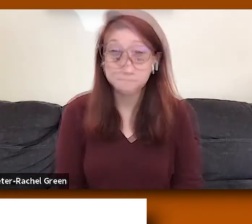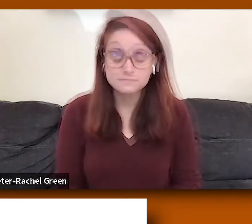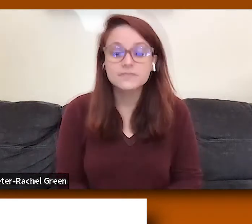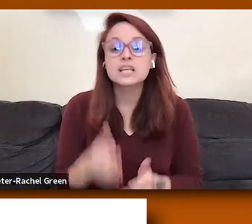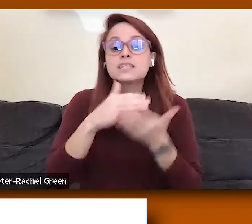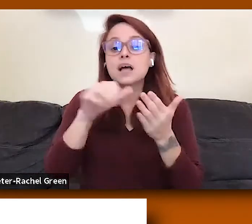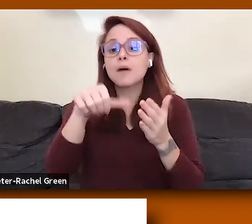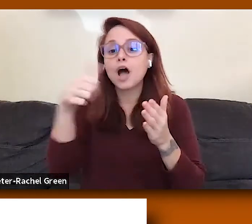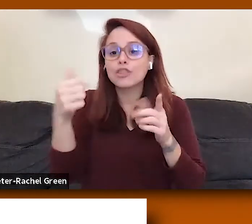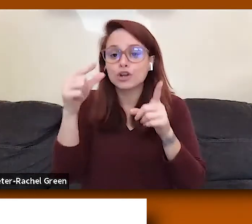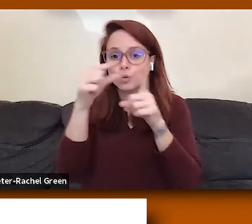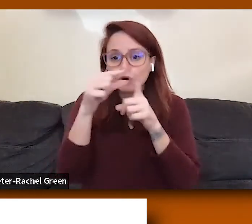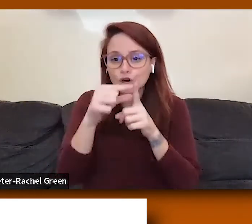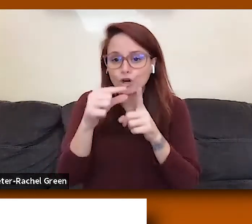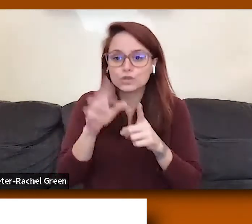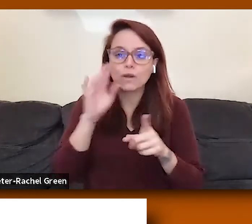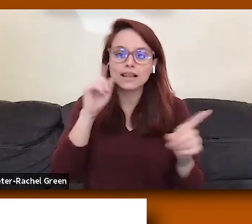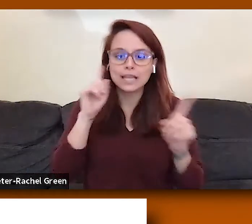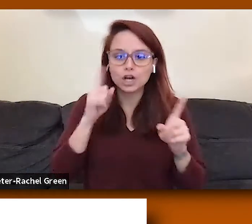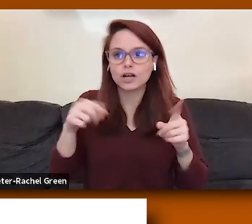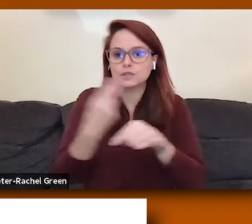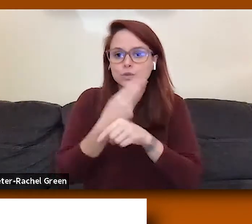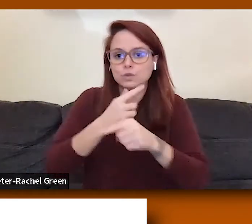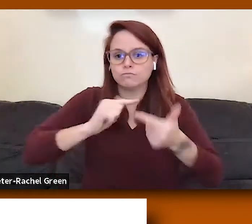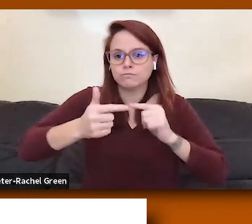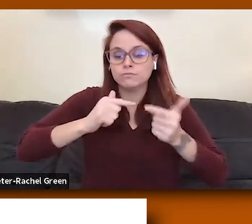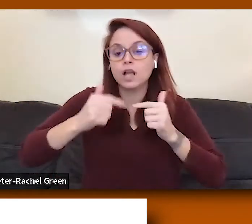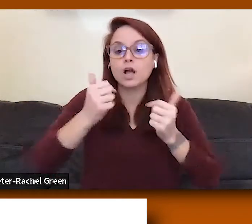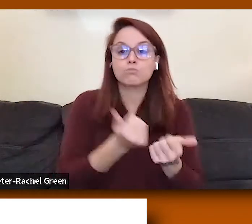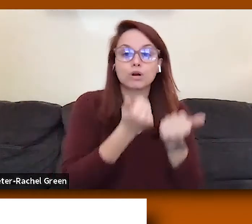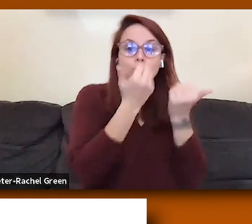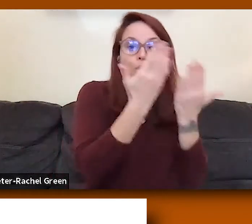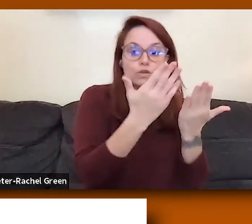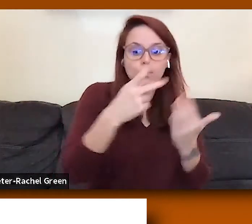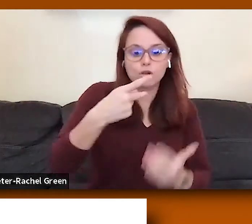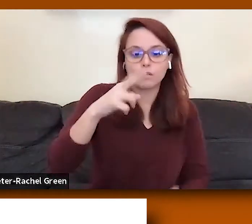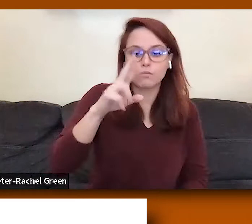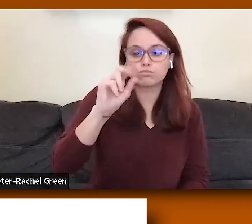Other key words that you'll hear used interchangeably is proposal and application.